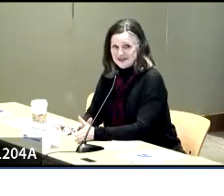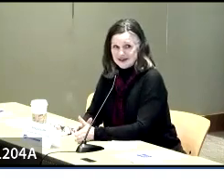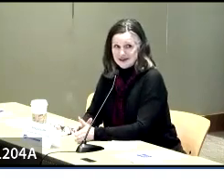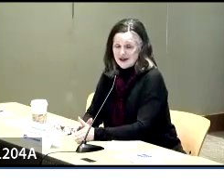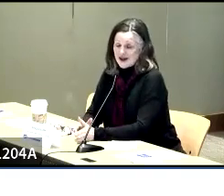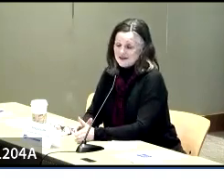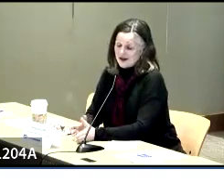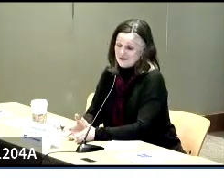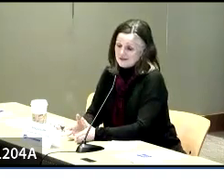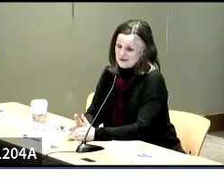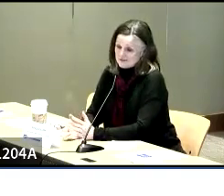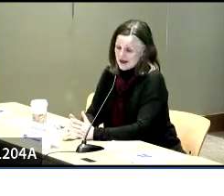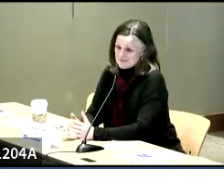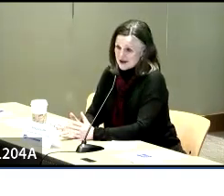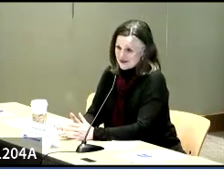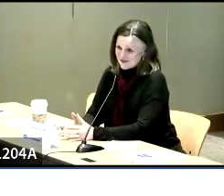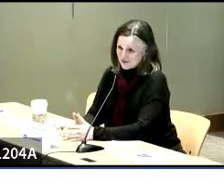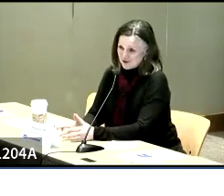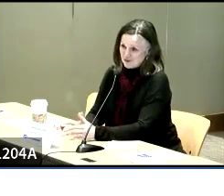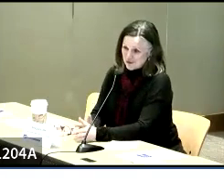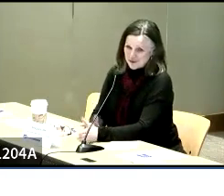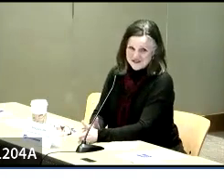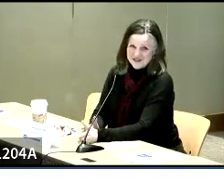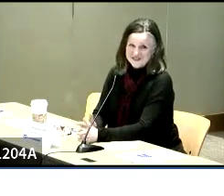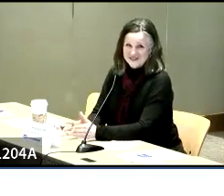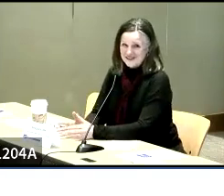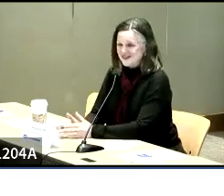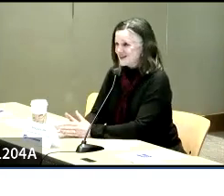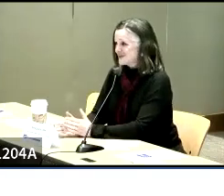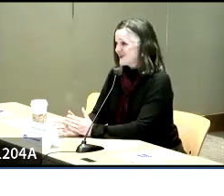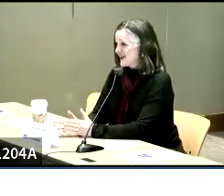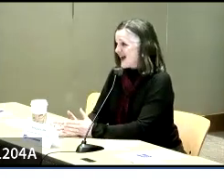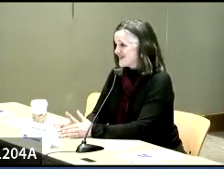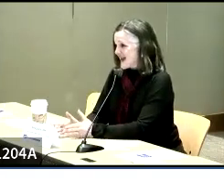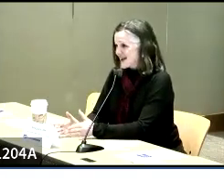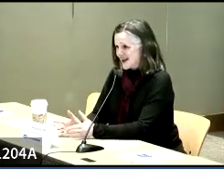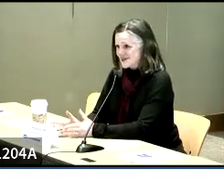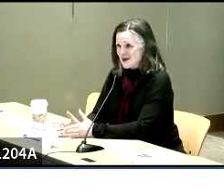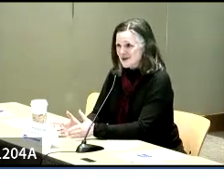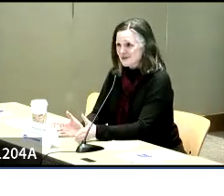And that might be summary reports to the ACD, but as that case may be,